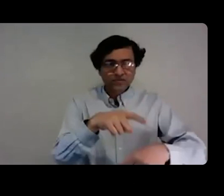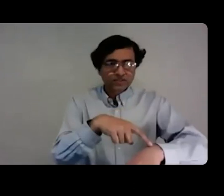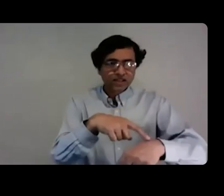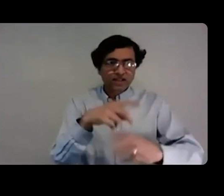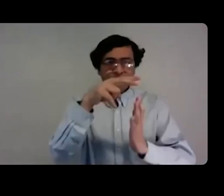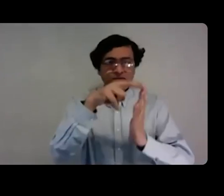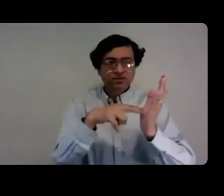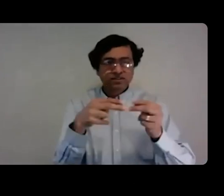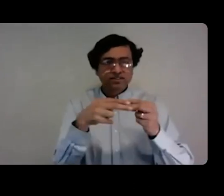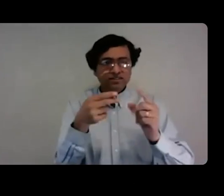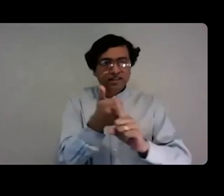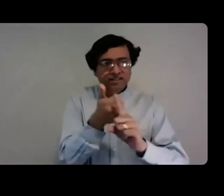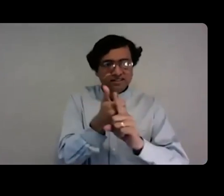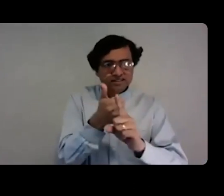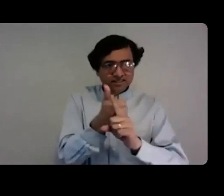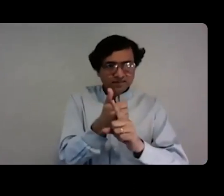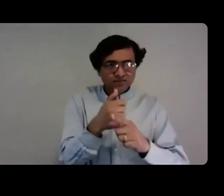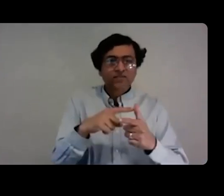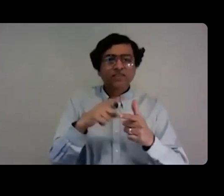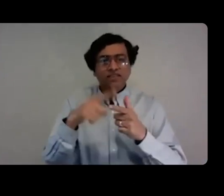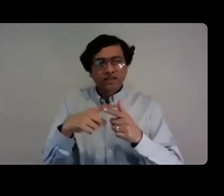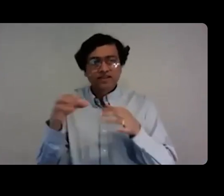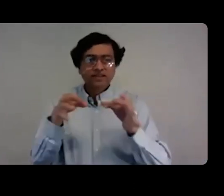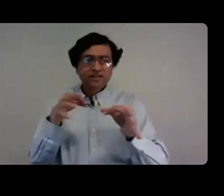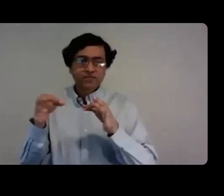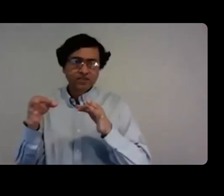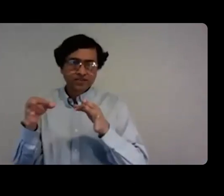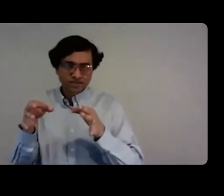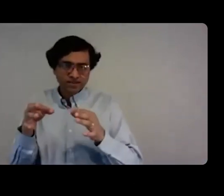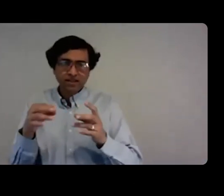they are being discussed, similarly to the manager in which I'm presenting my content